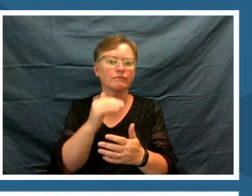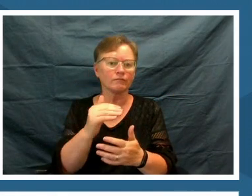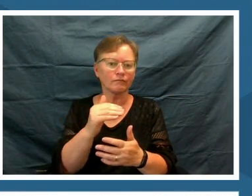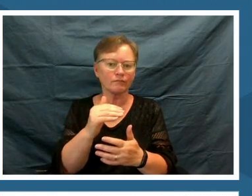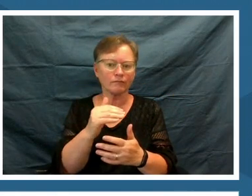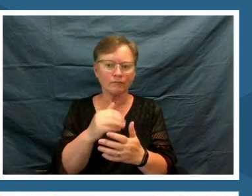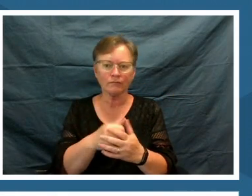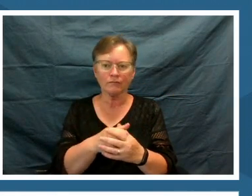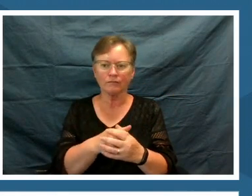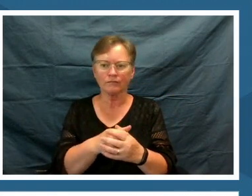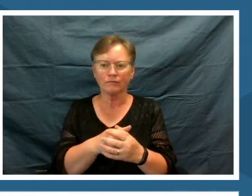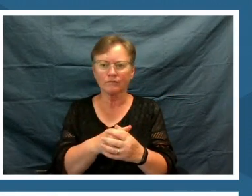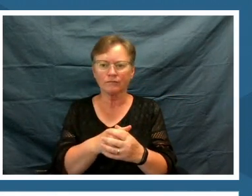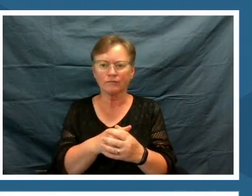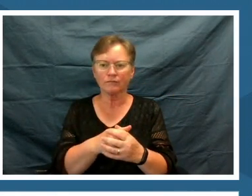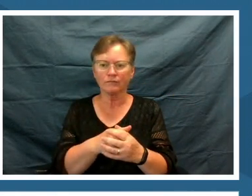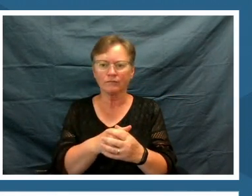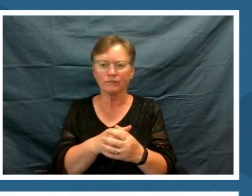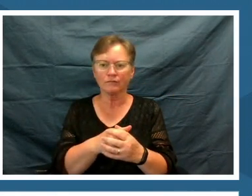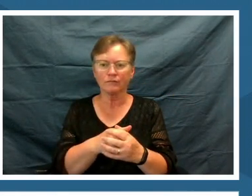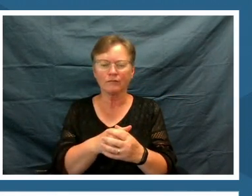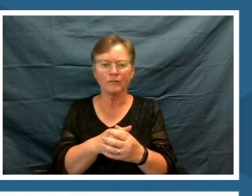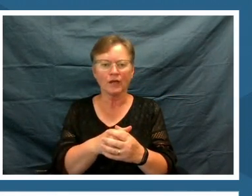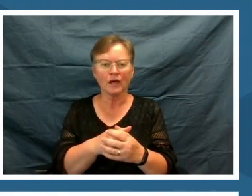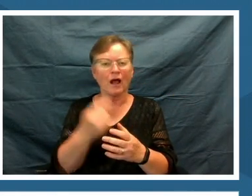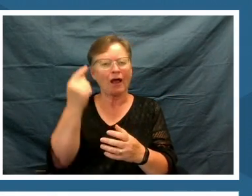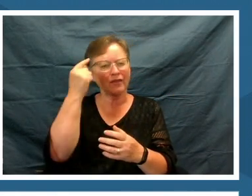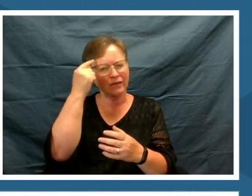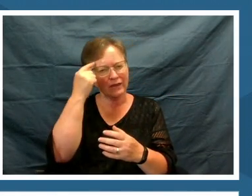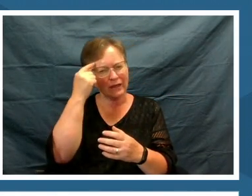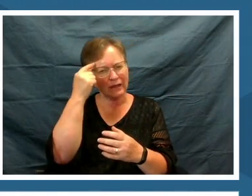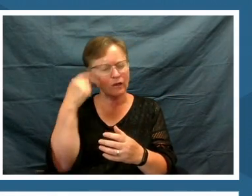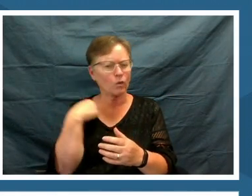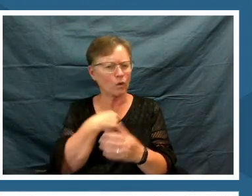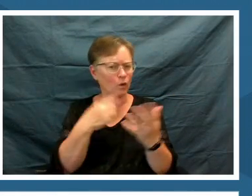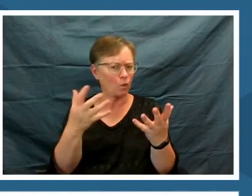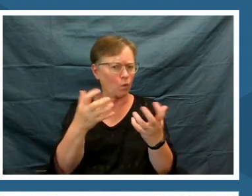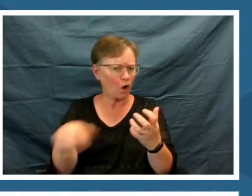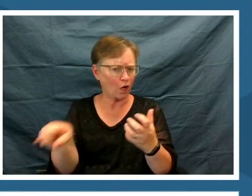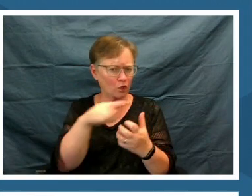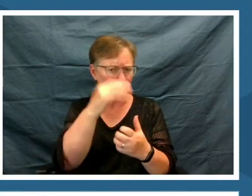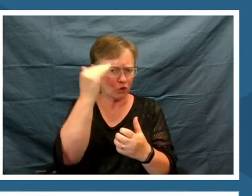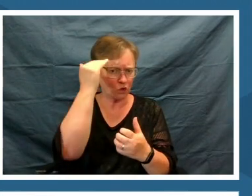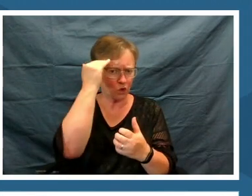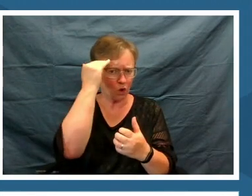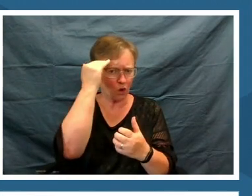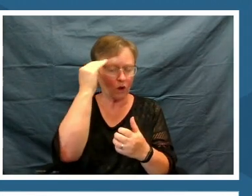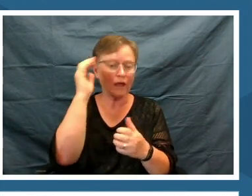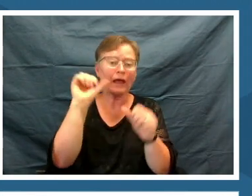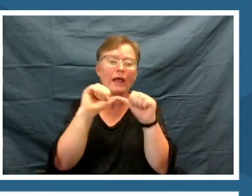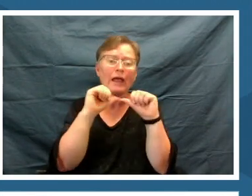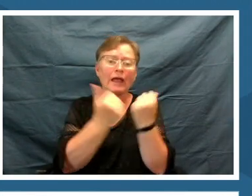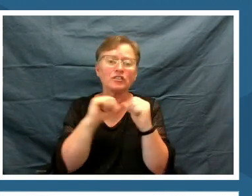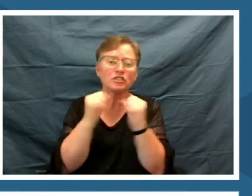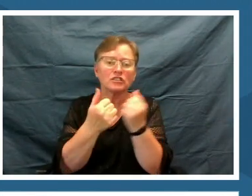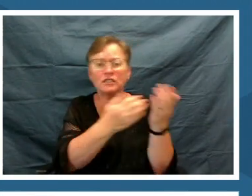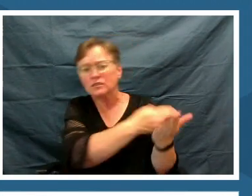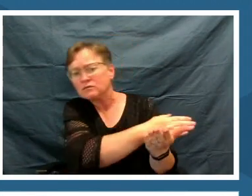i think uh we want you to know that agencies across the federal government